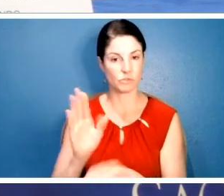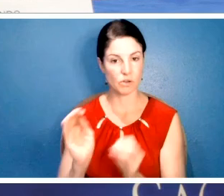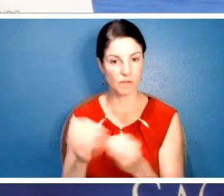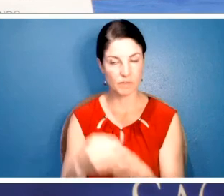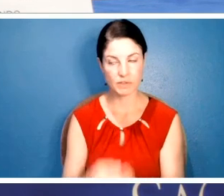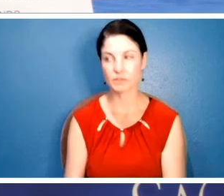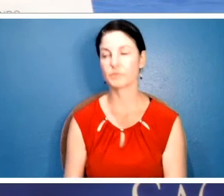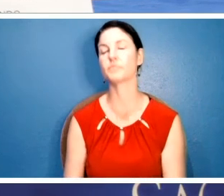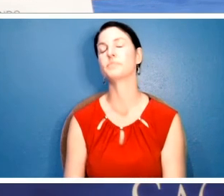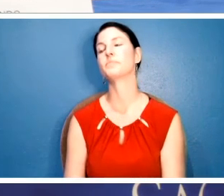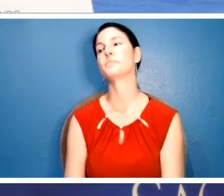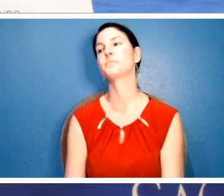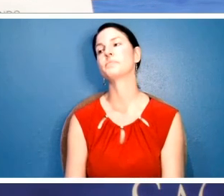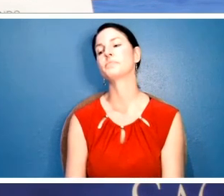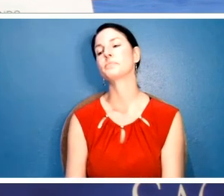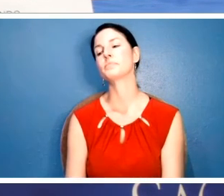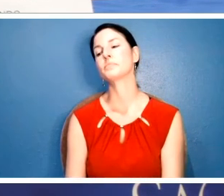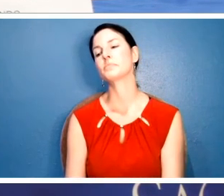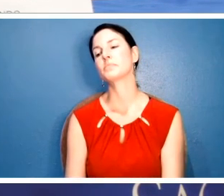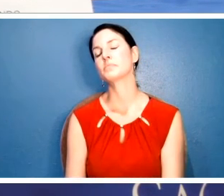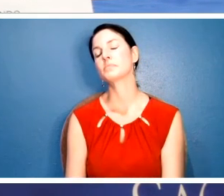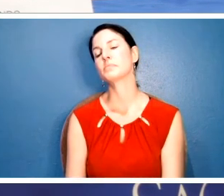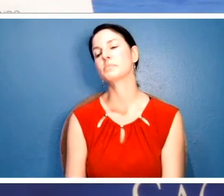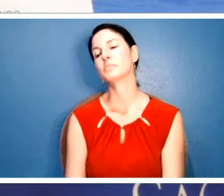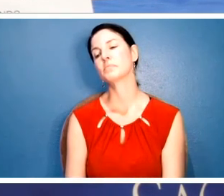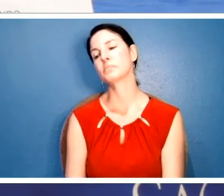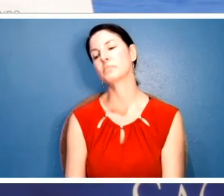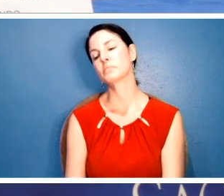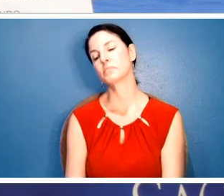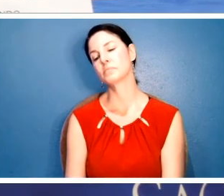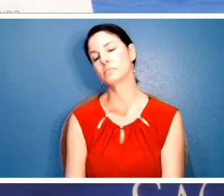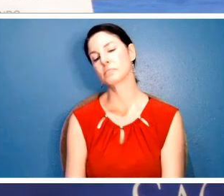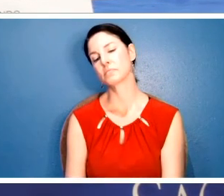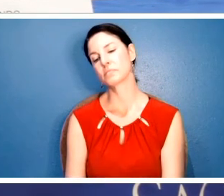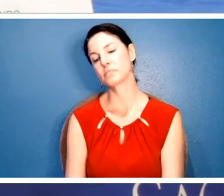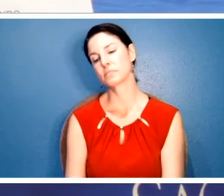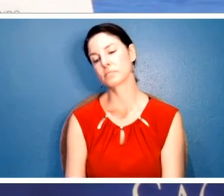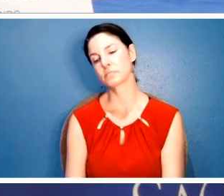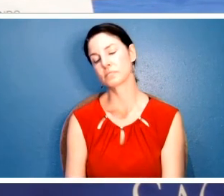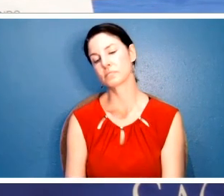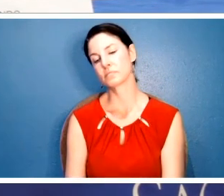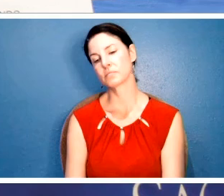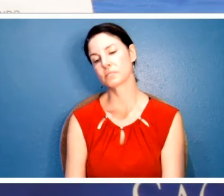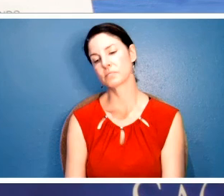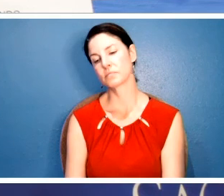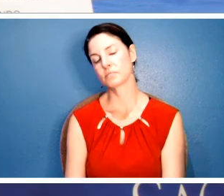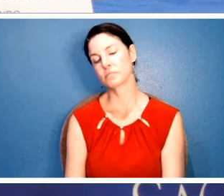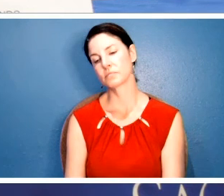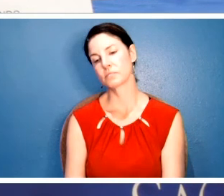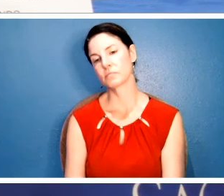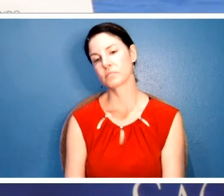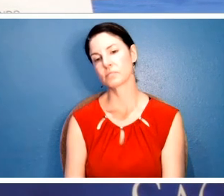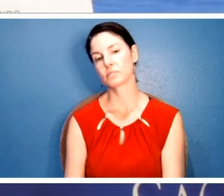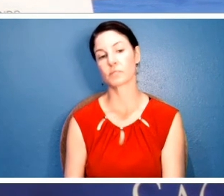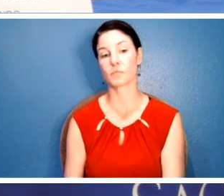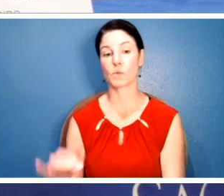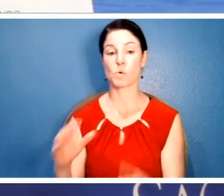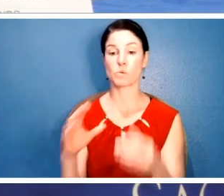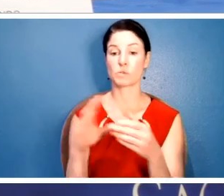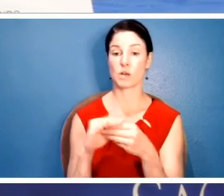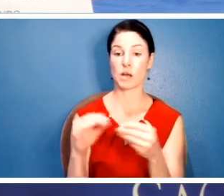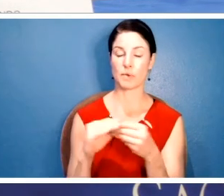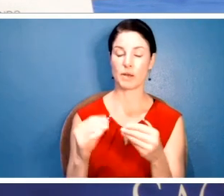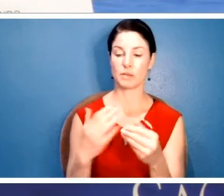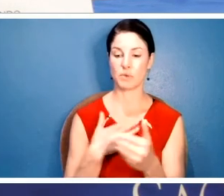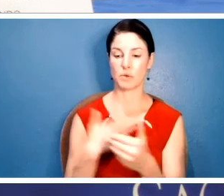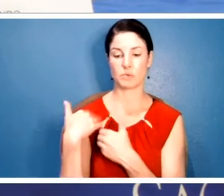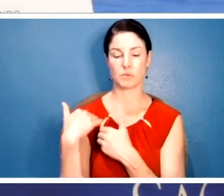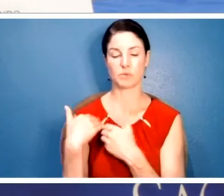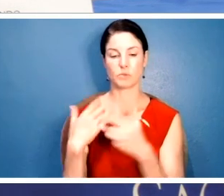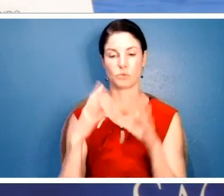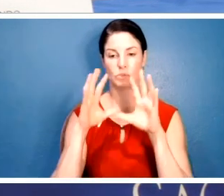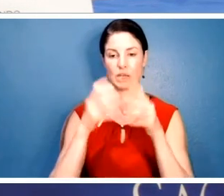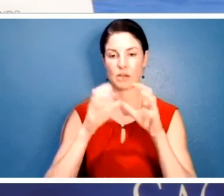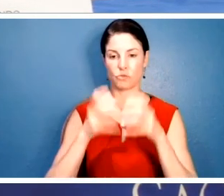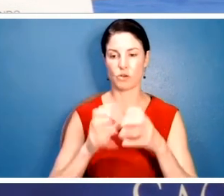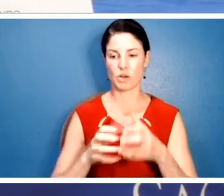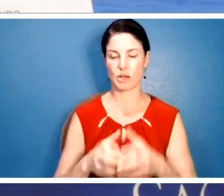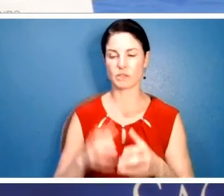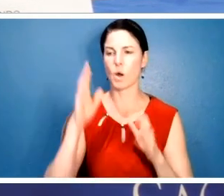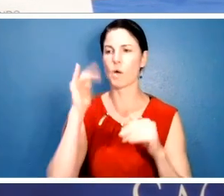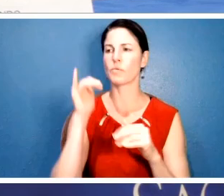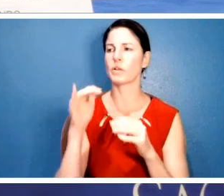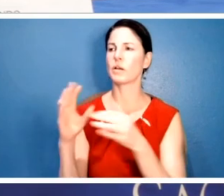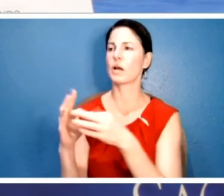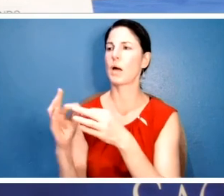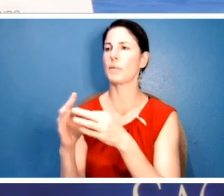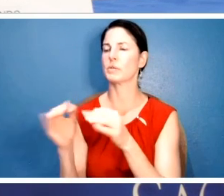SacGov: And then i'm in charge of categorizing what those comments comments are and, hopefully, some of them will be similar so that I can I can group them together.